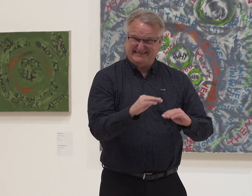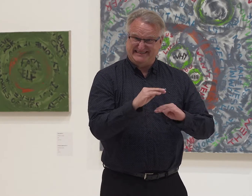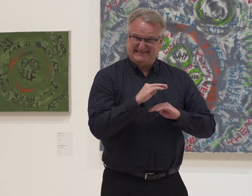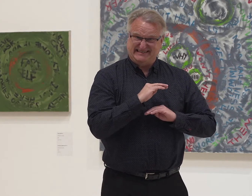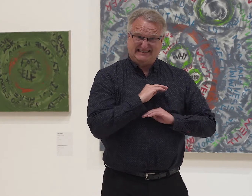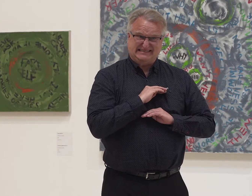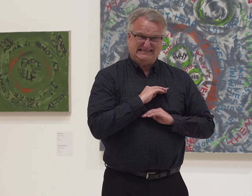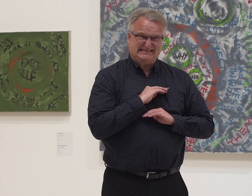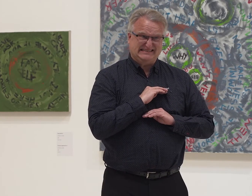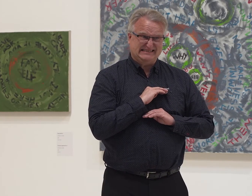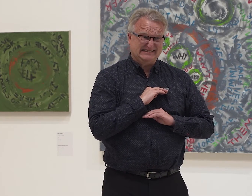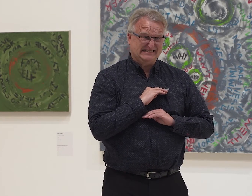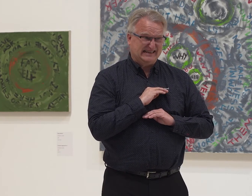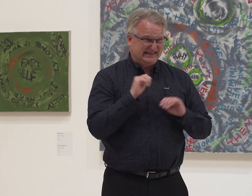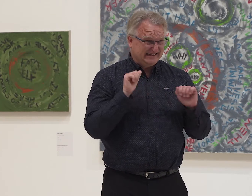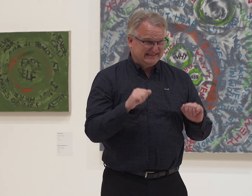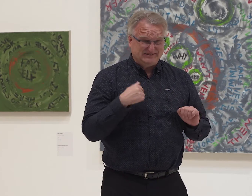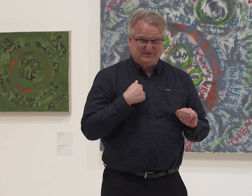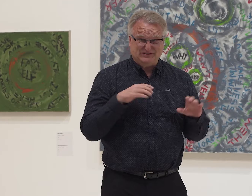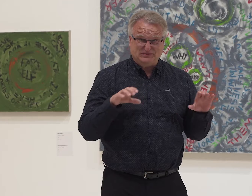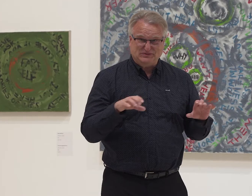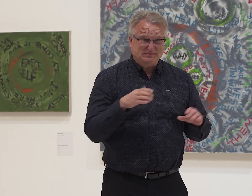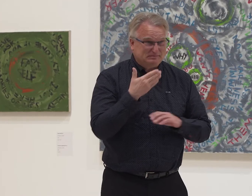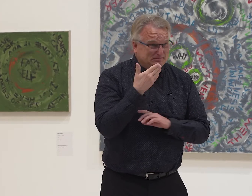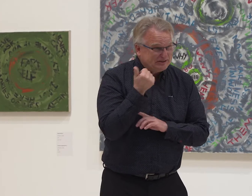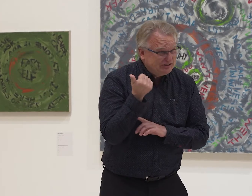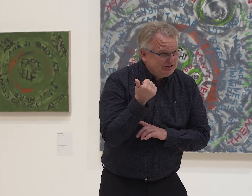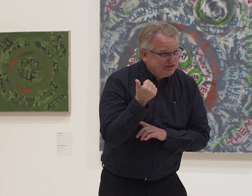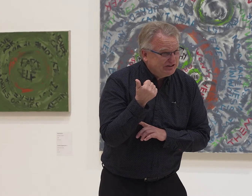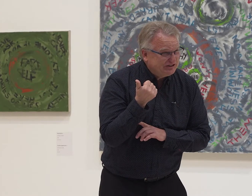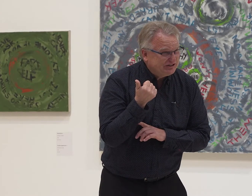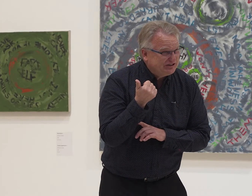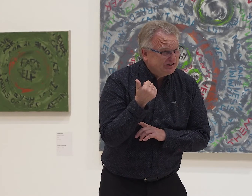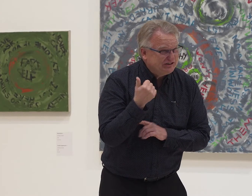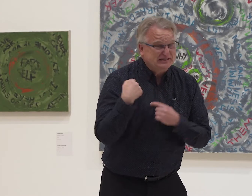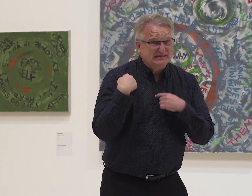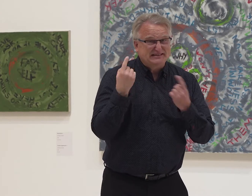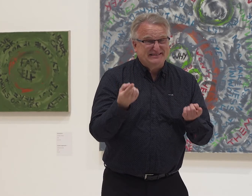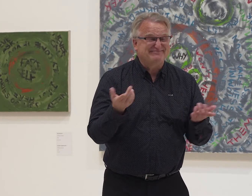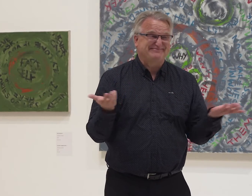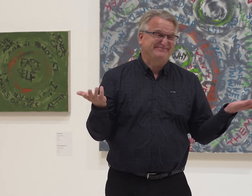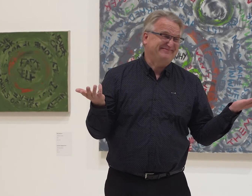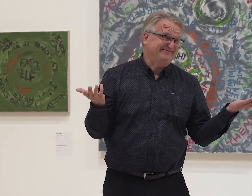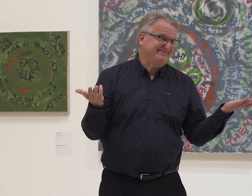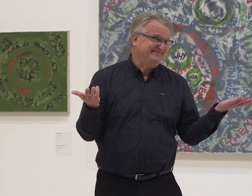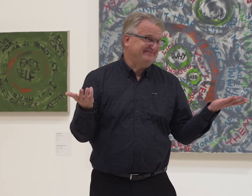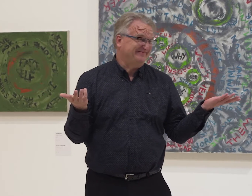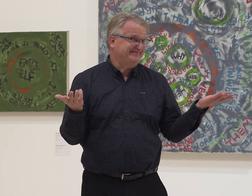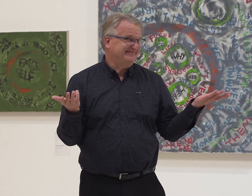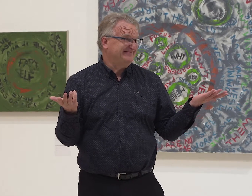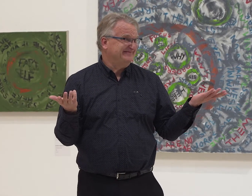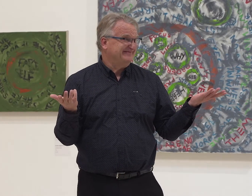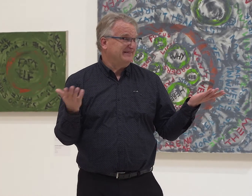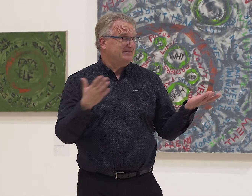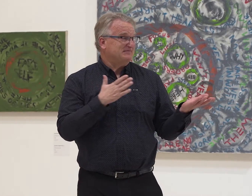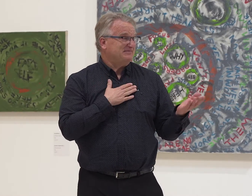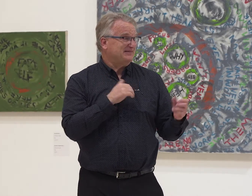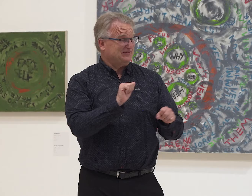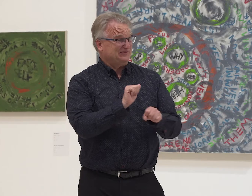worked with interpreters over the years and, you know, how I've not been very satisfied and what we can do to make it much, much better.